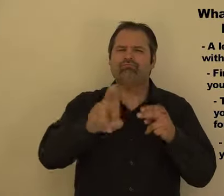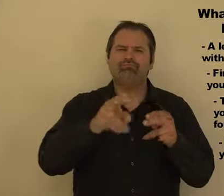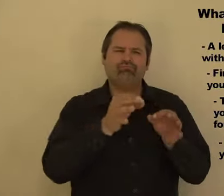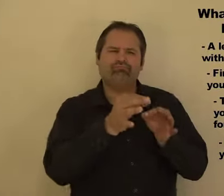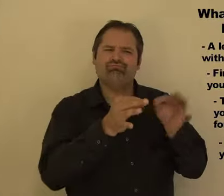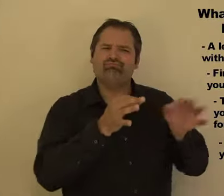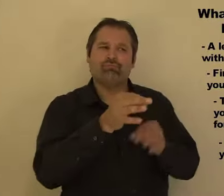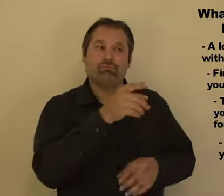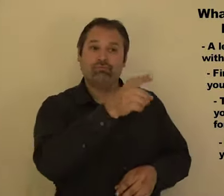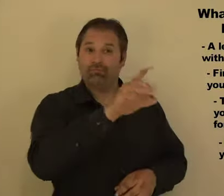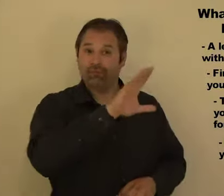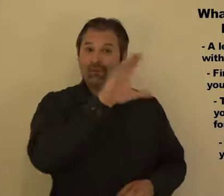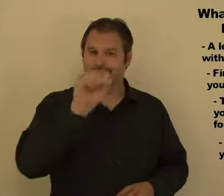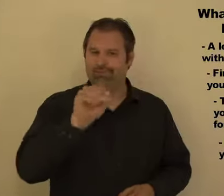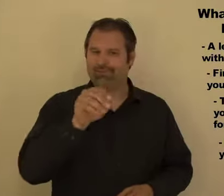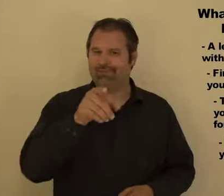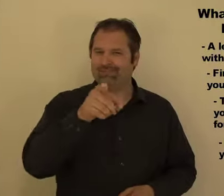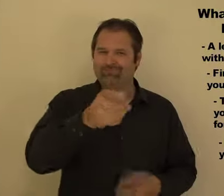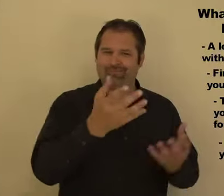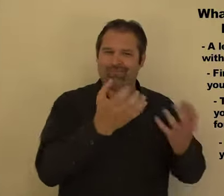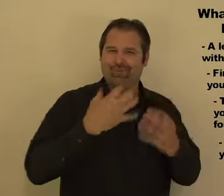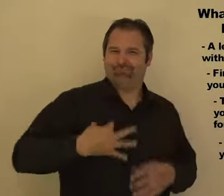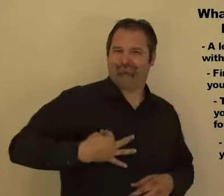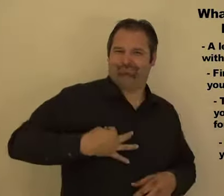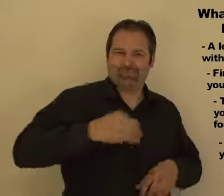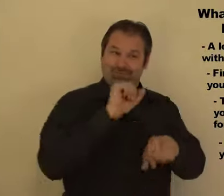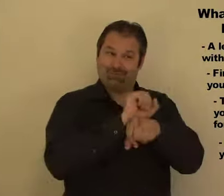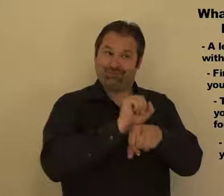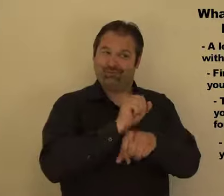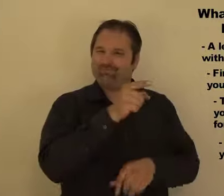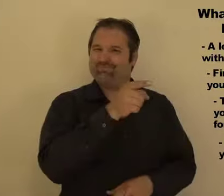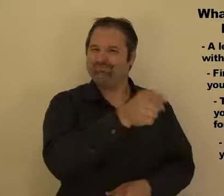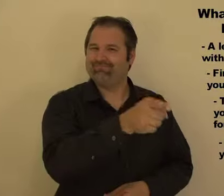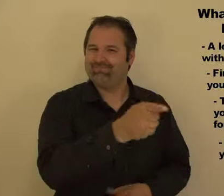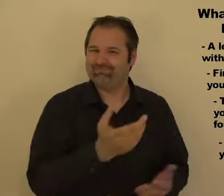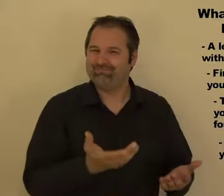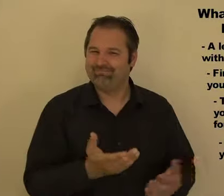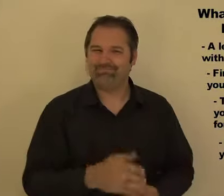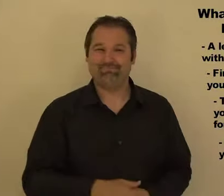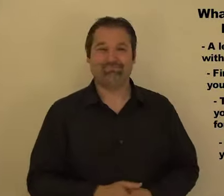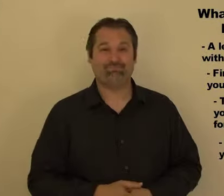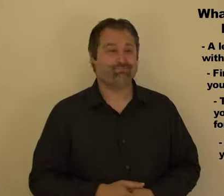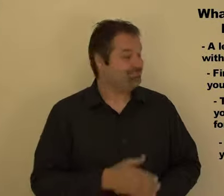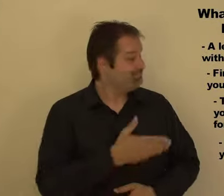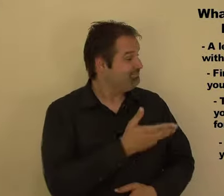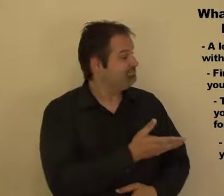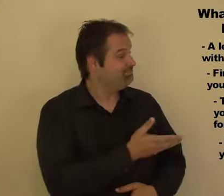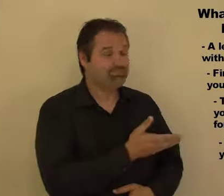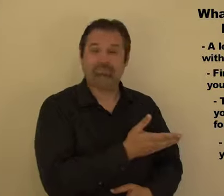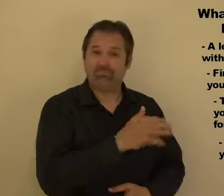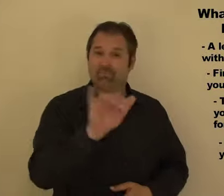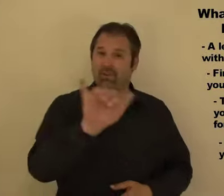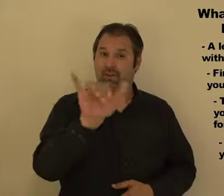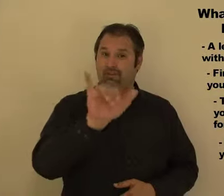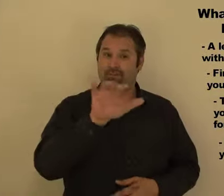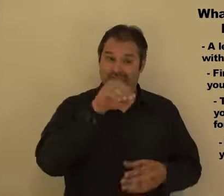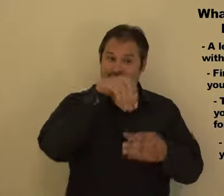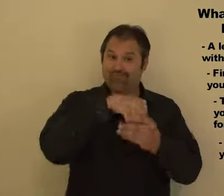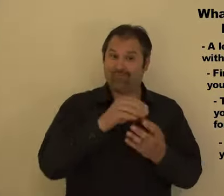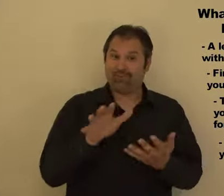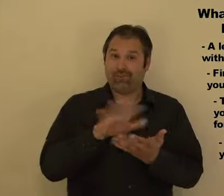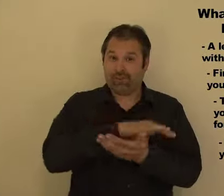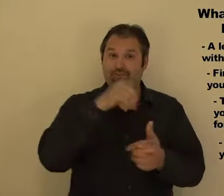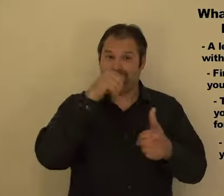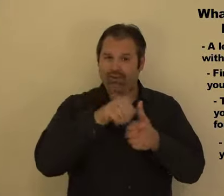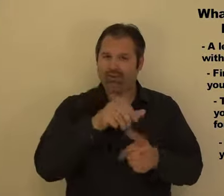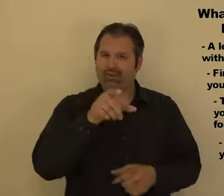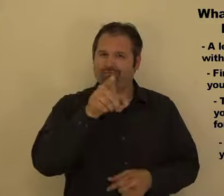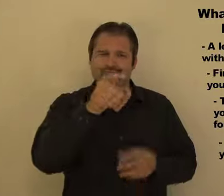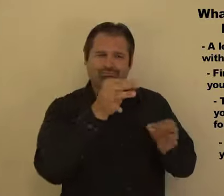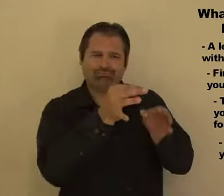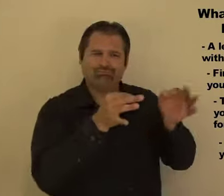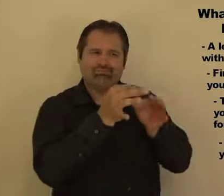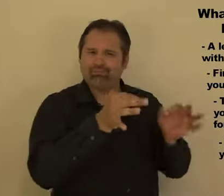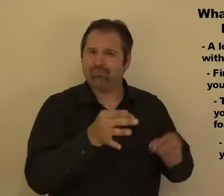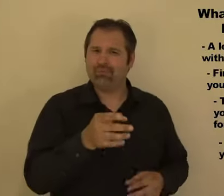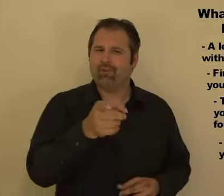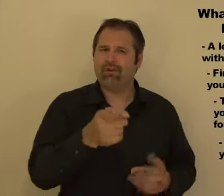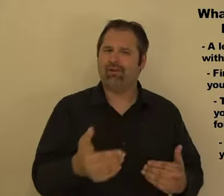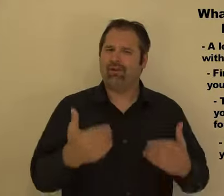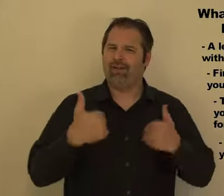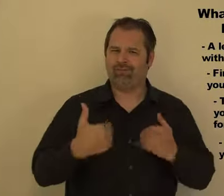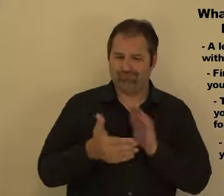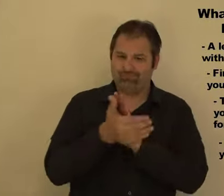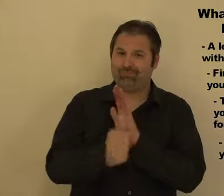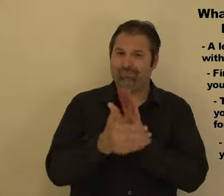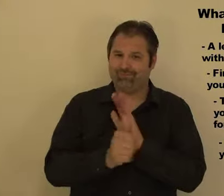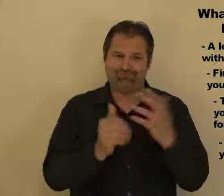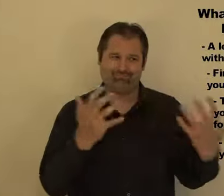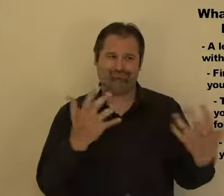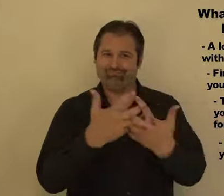It also briefly describes your qualifications for that position.